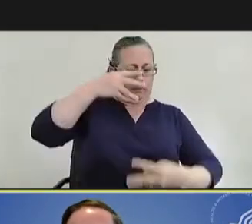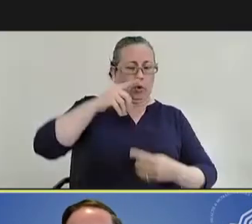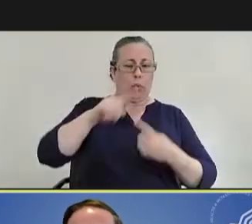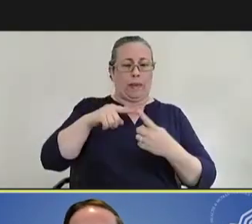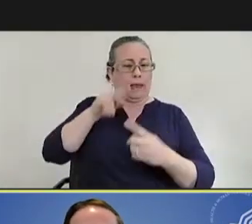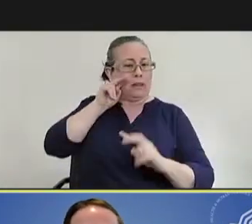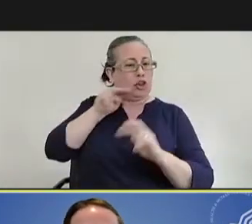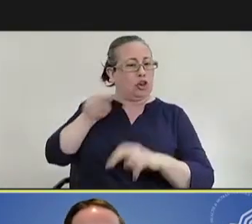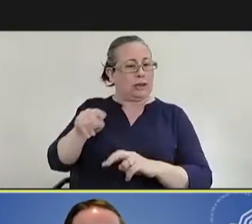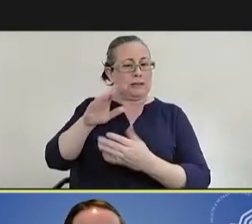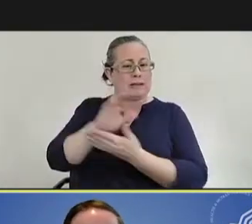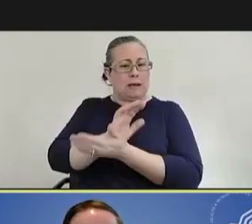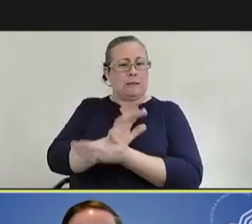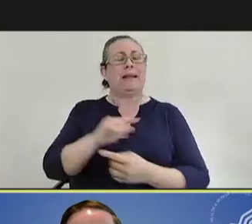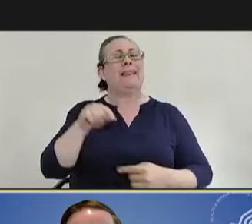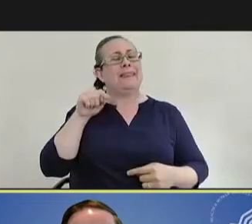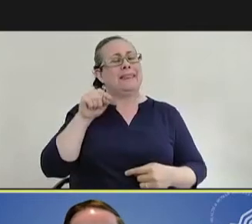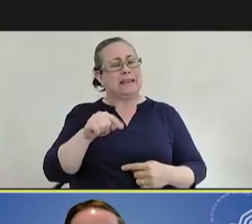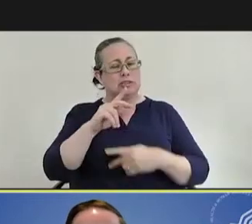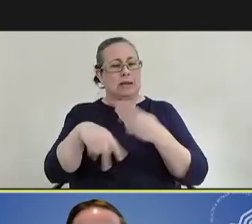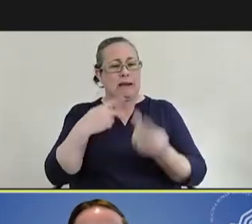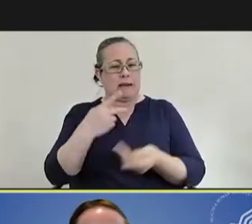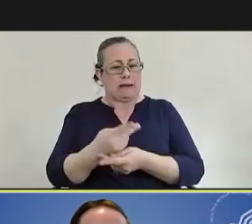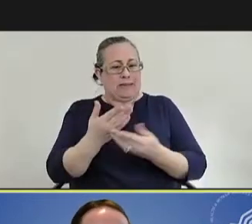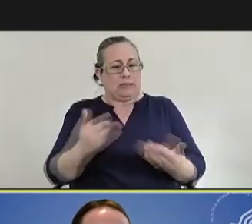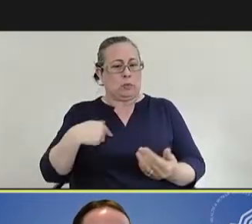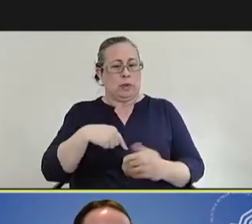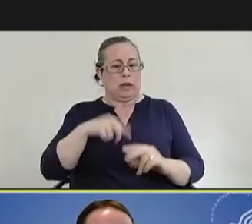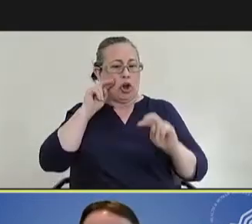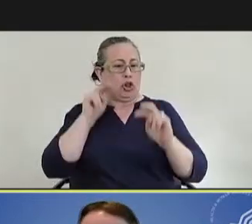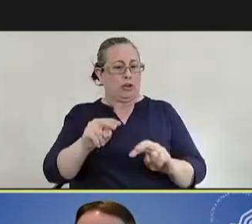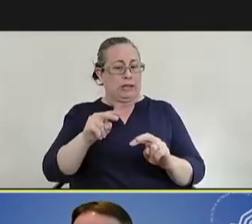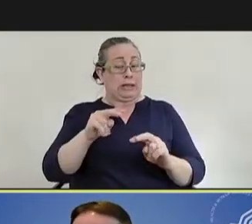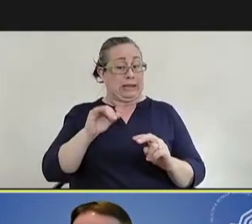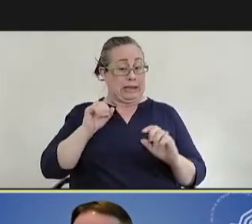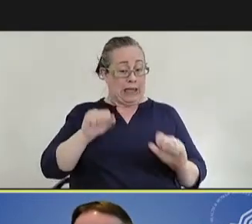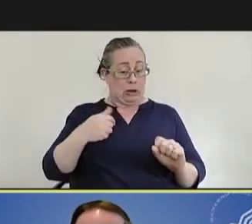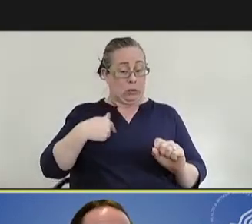cases that we are looking at as a department and hoping to see if there are opportunities